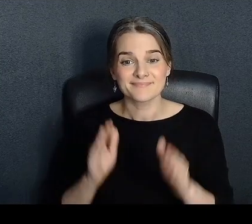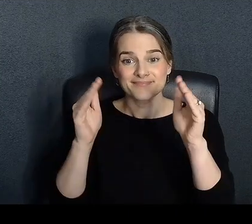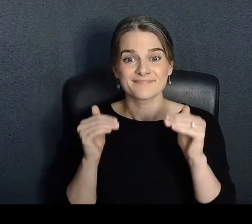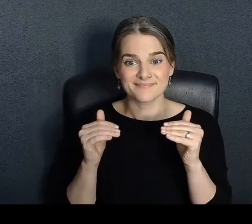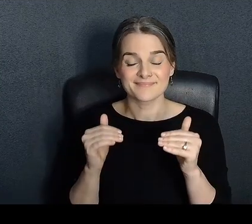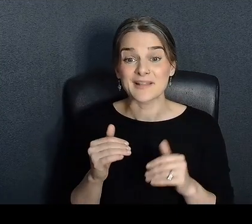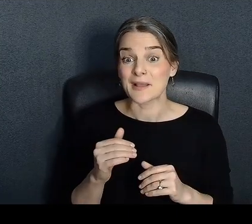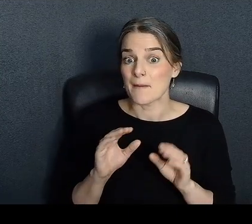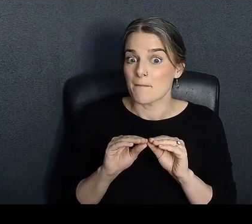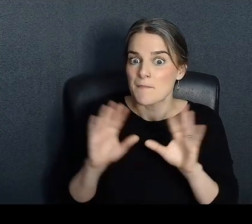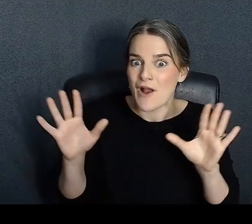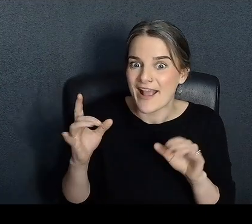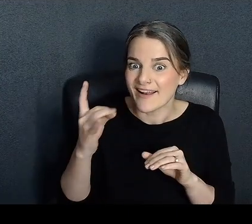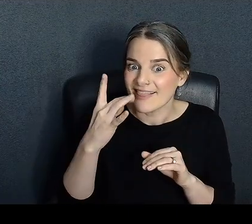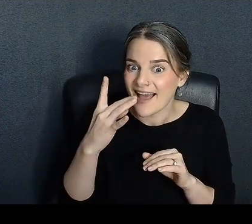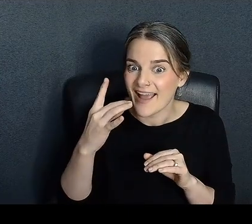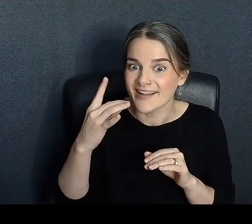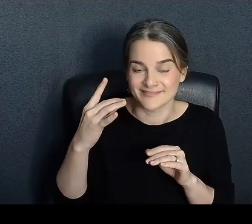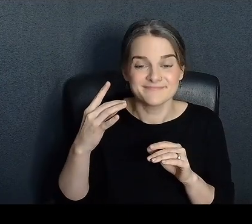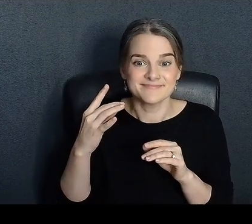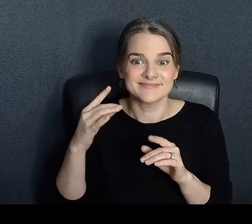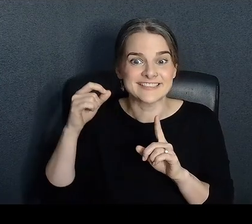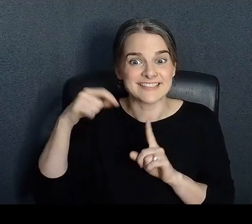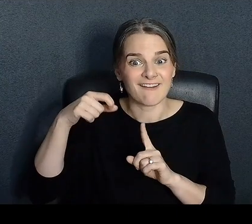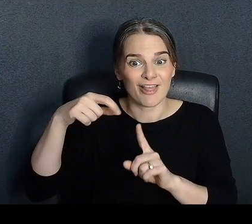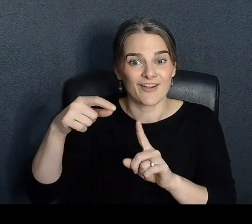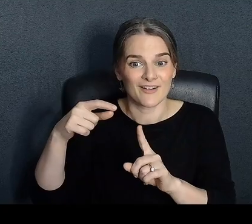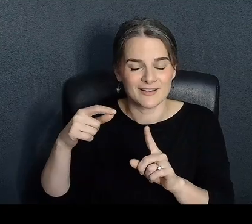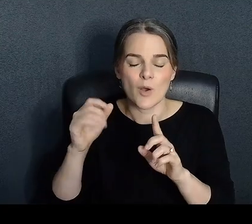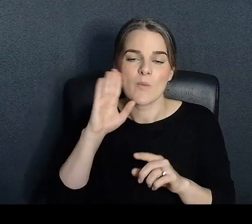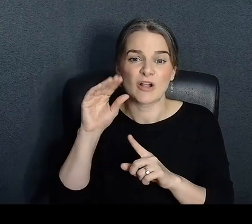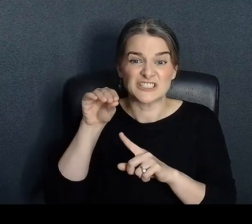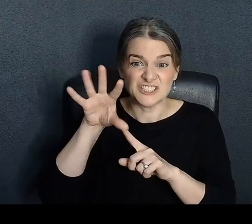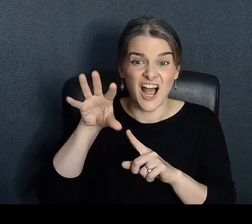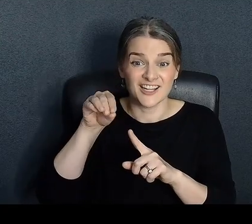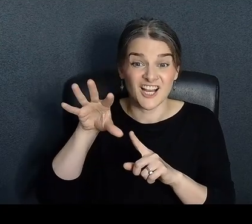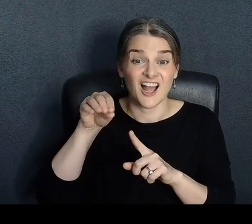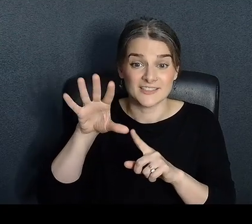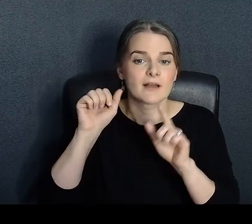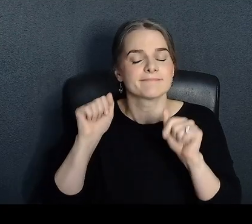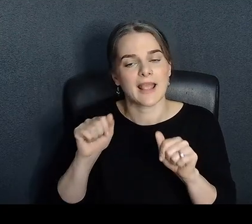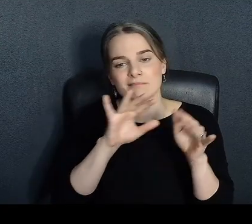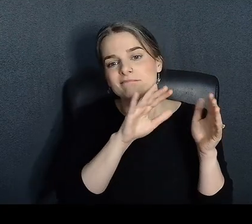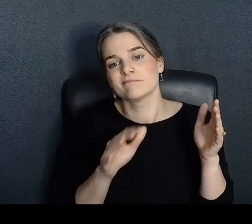It can be hooked up to a transmitter, to the doorbell, or to a phone.